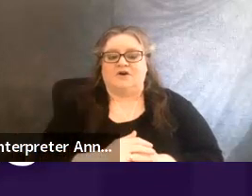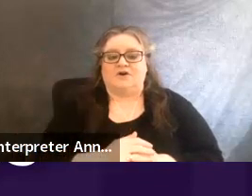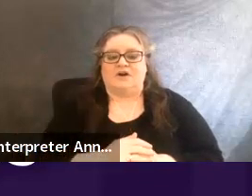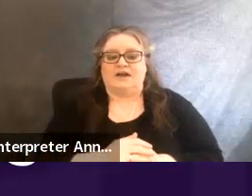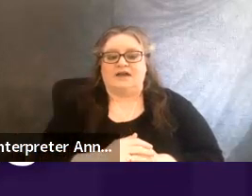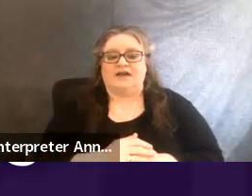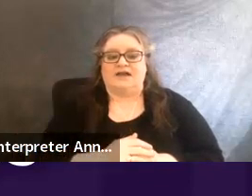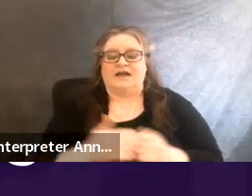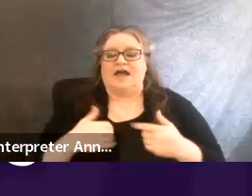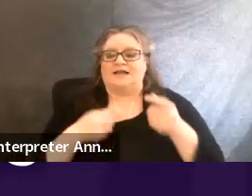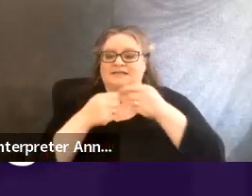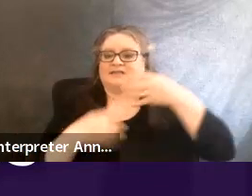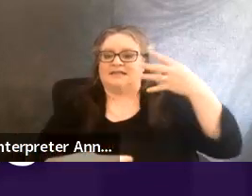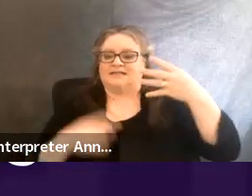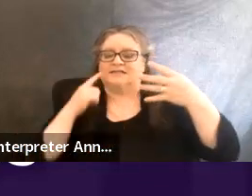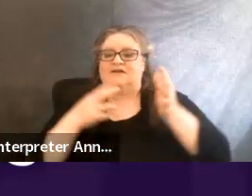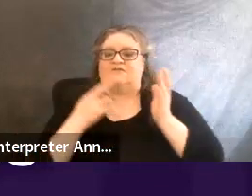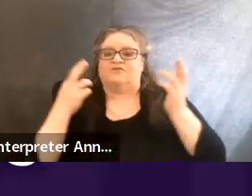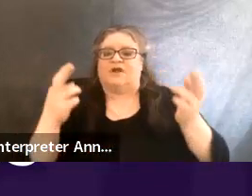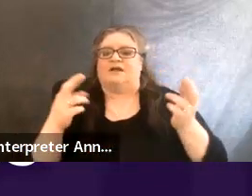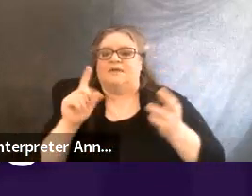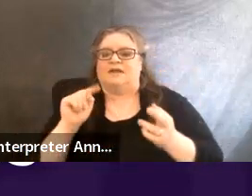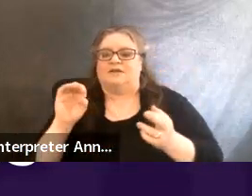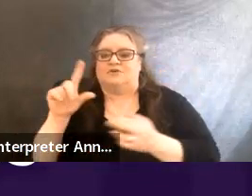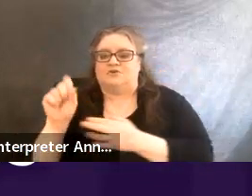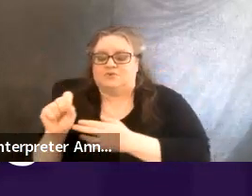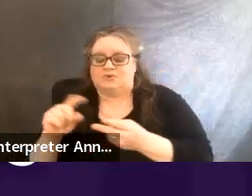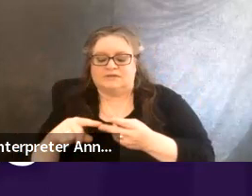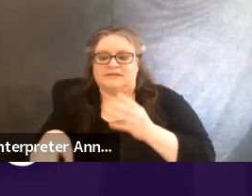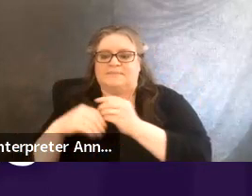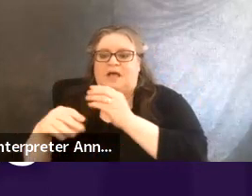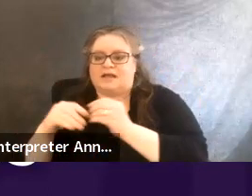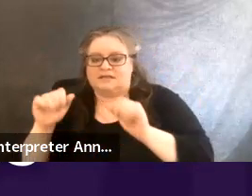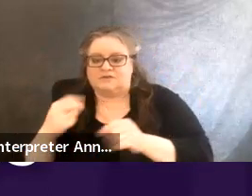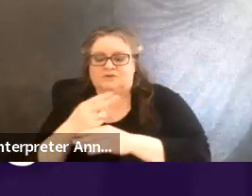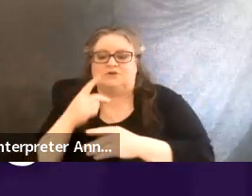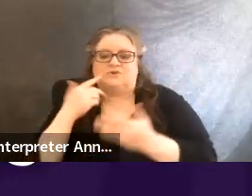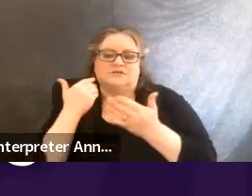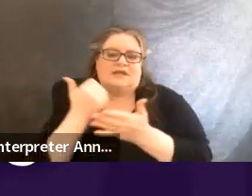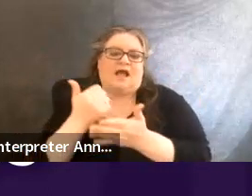a list of recommended tools and plugins that you can use to help you along the way